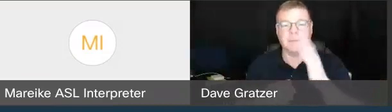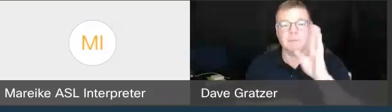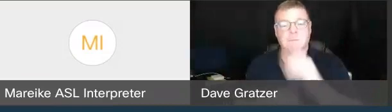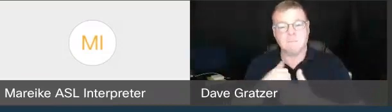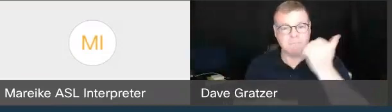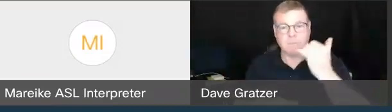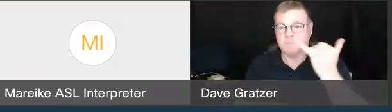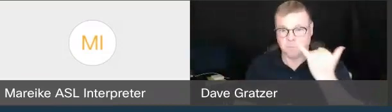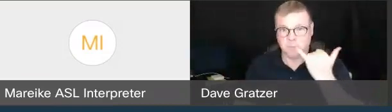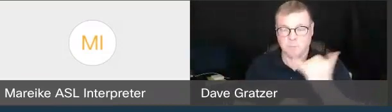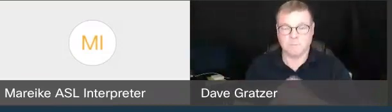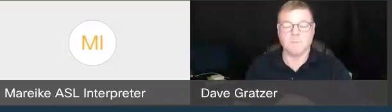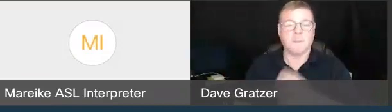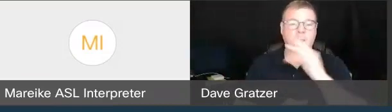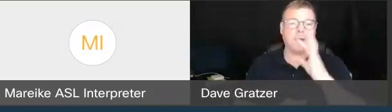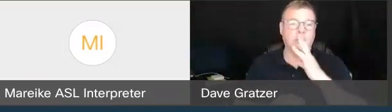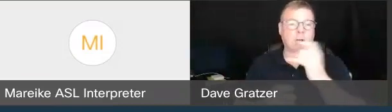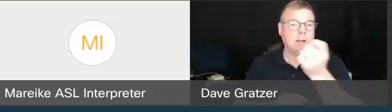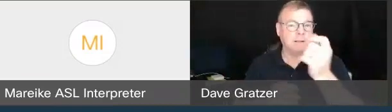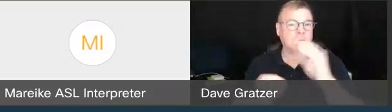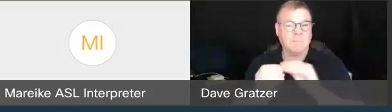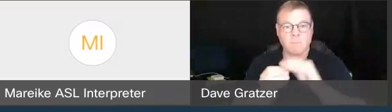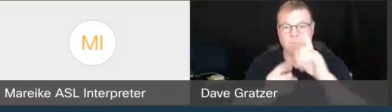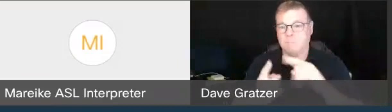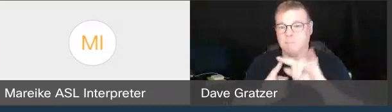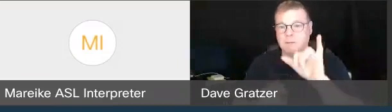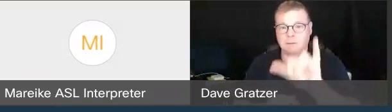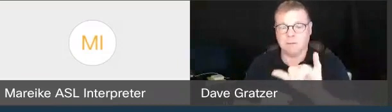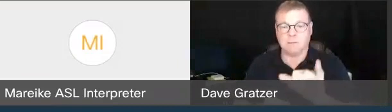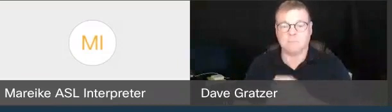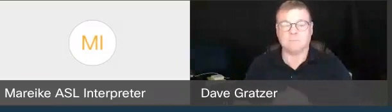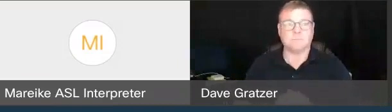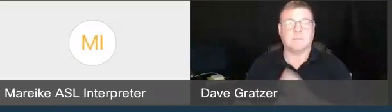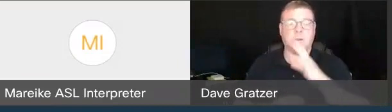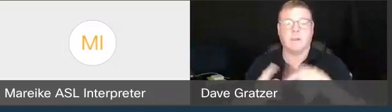and I'll talk a little bit more about this later related to diversion. We also have